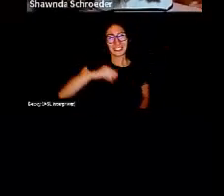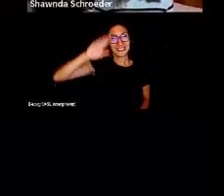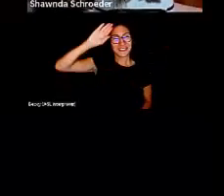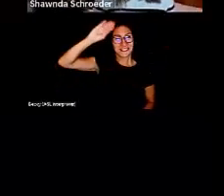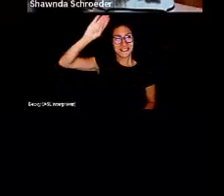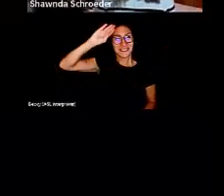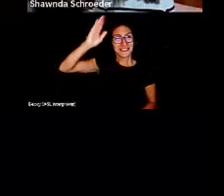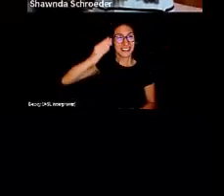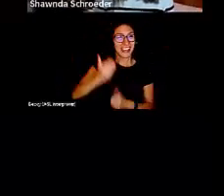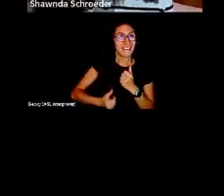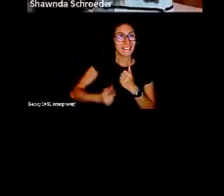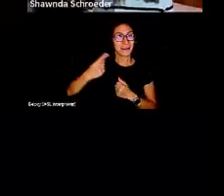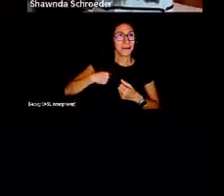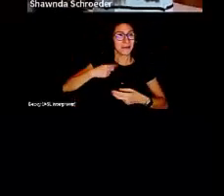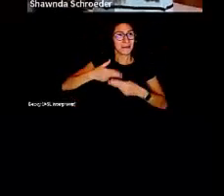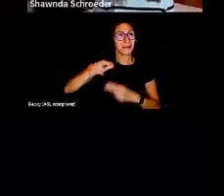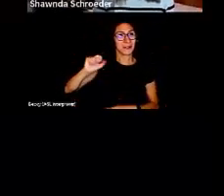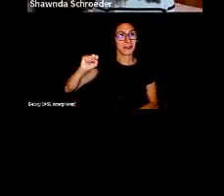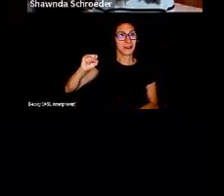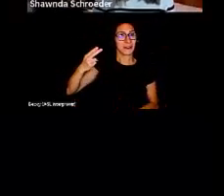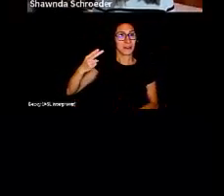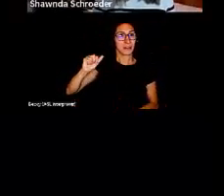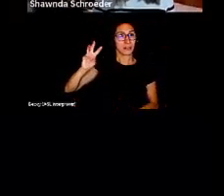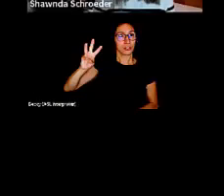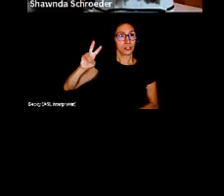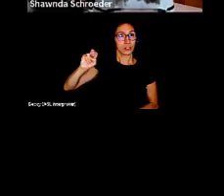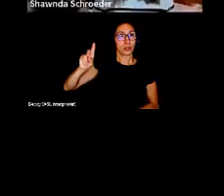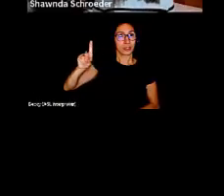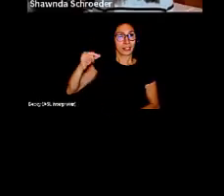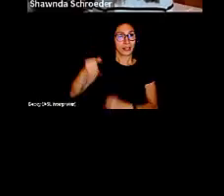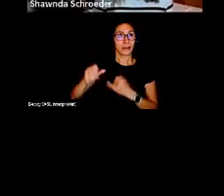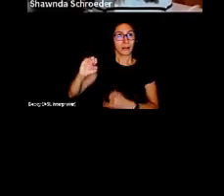I am Shawnda Schroeder. My self-description is that I am a Caucasian woman